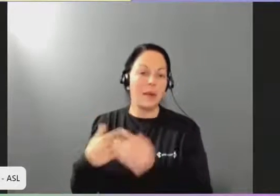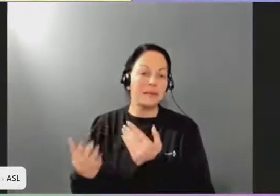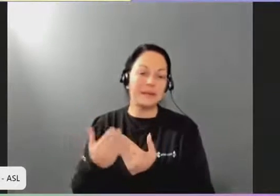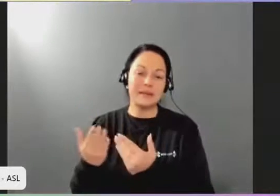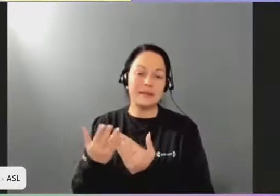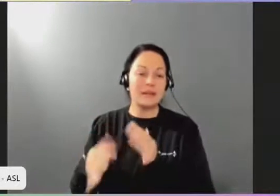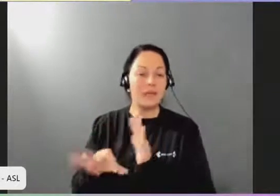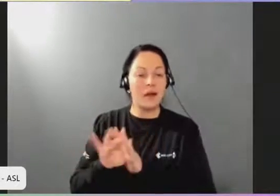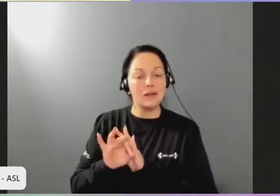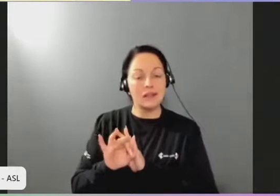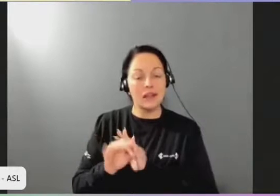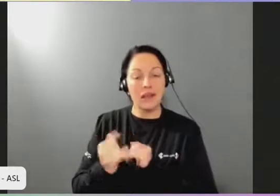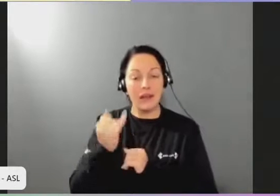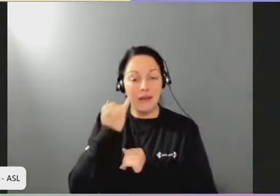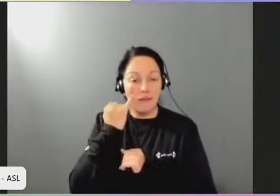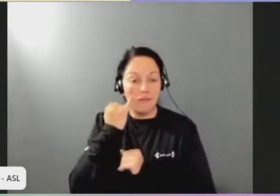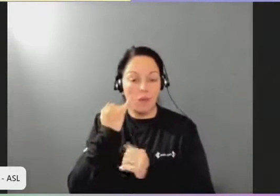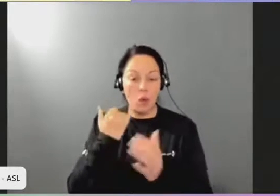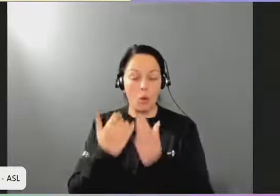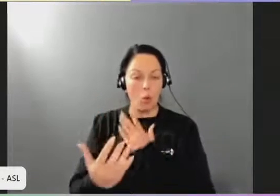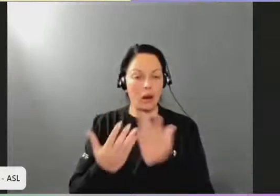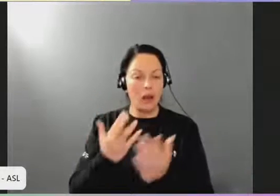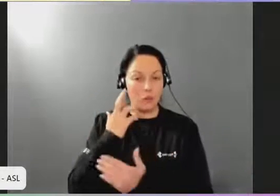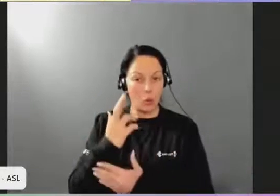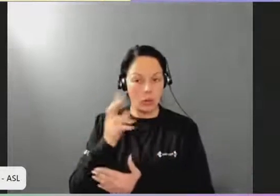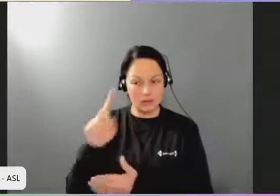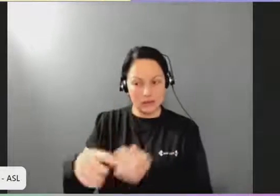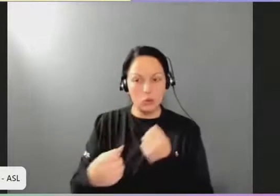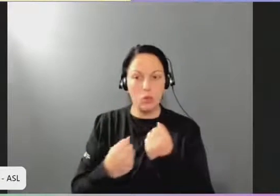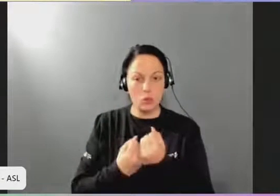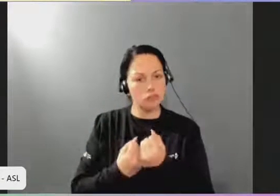they cite channel LMN select channel is running through. Can't really click on them right now period I'm easy to